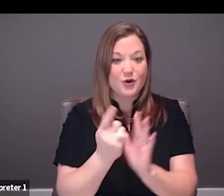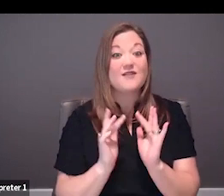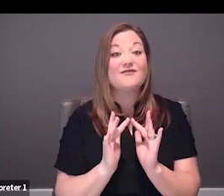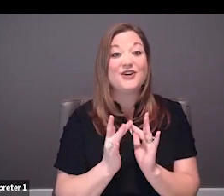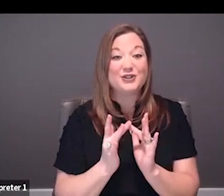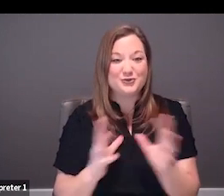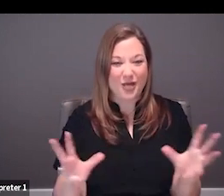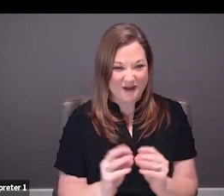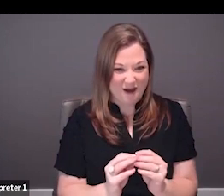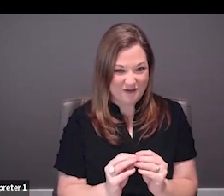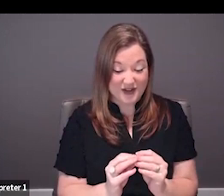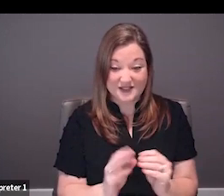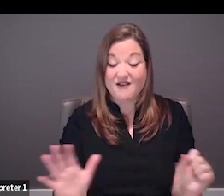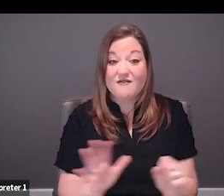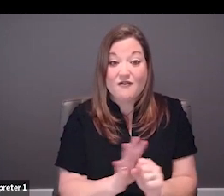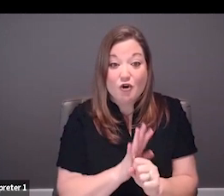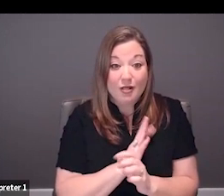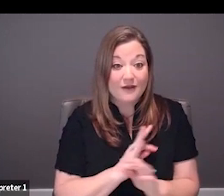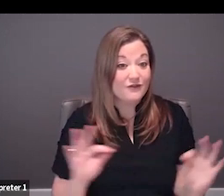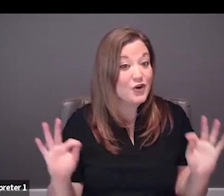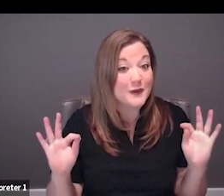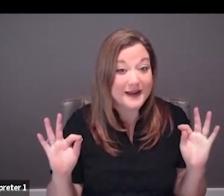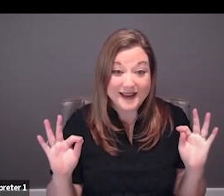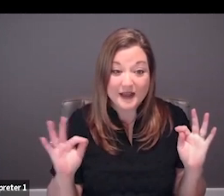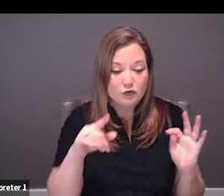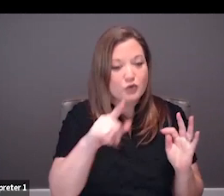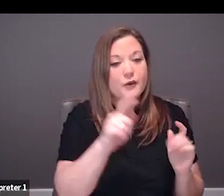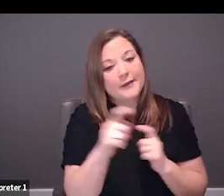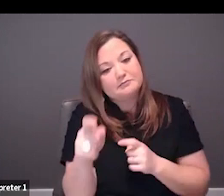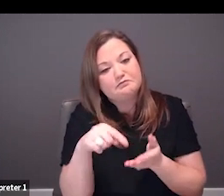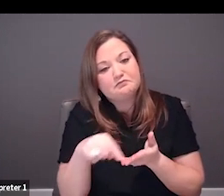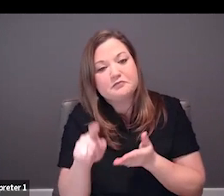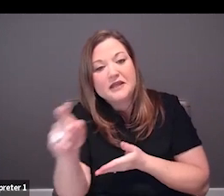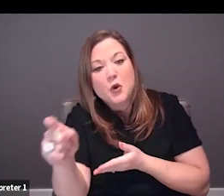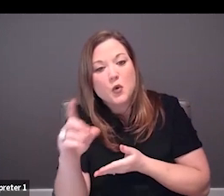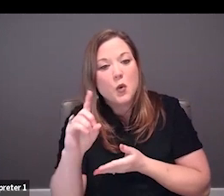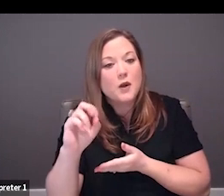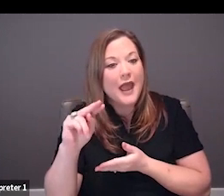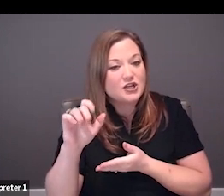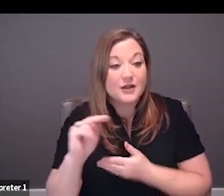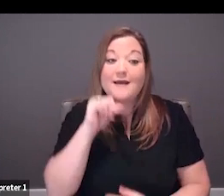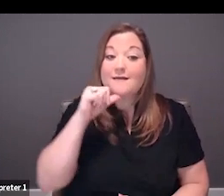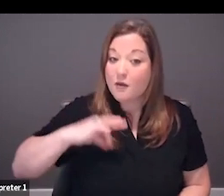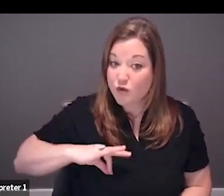It is totally free. You can make a donation if you want, it's a nonprofit organization, or you can join for free.